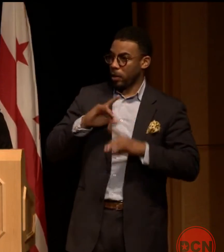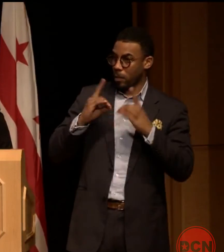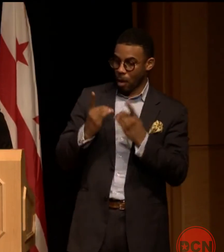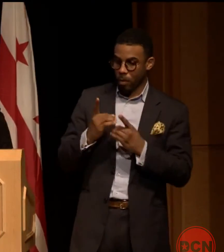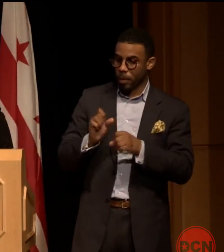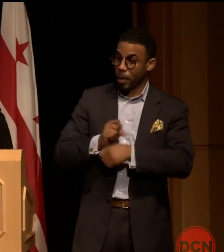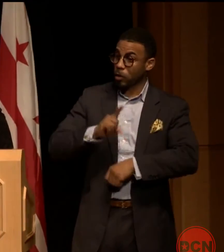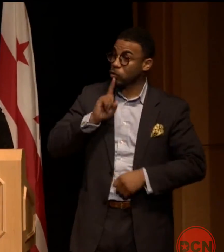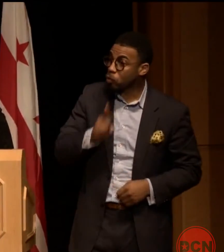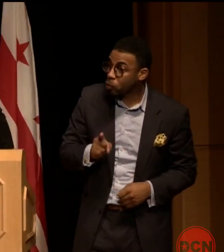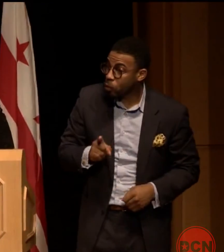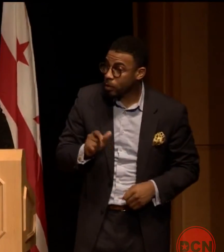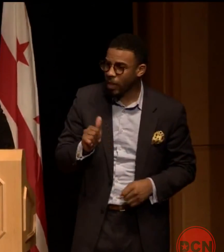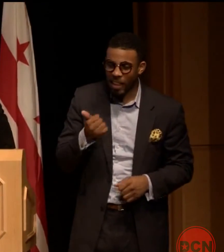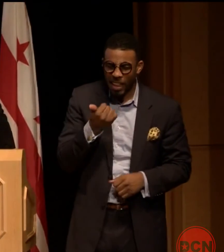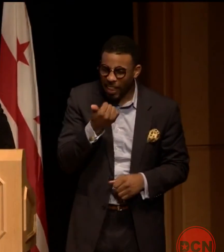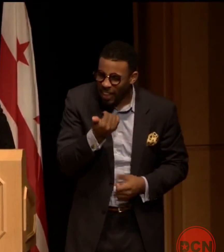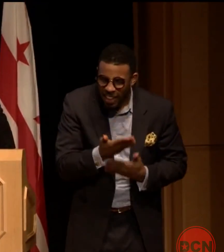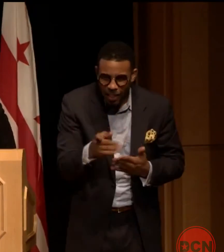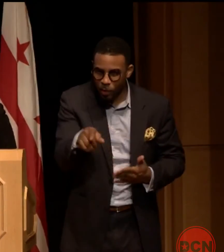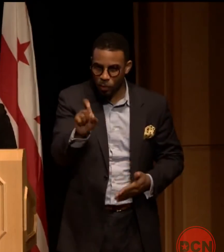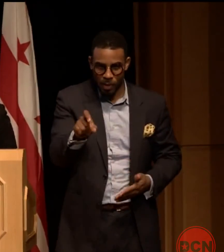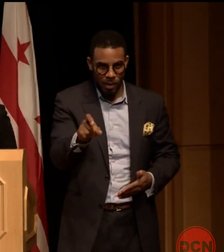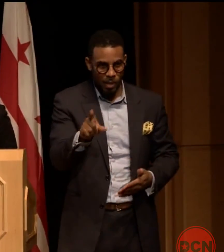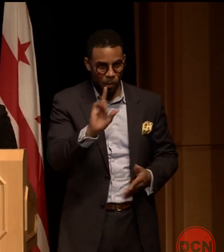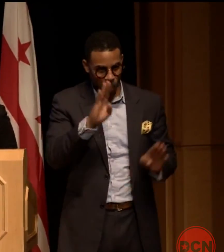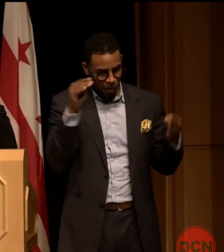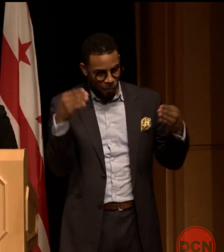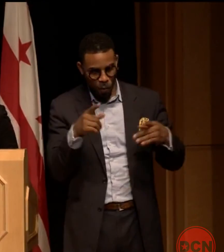TO MAKE SURE THAT ANYTHING YOU NEED WHEN IT COMES TO A CONTRACT